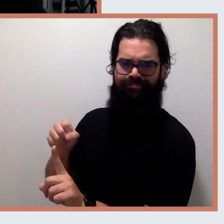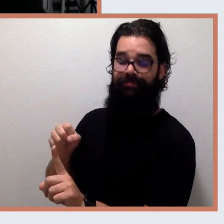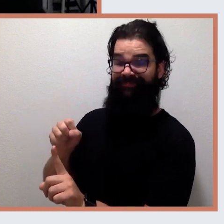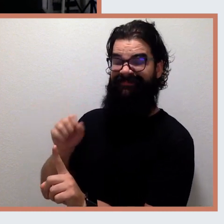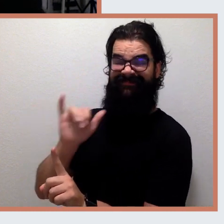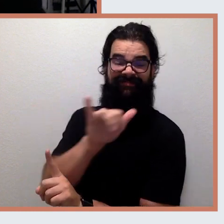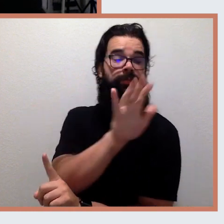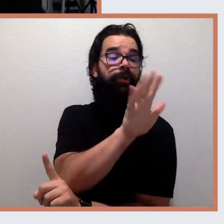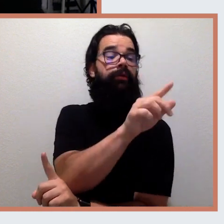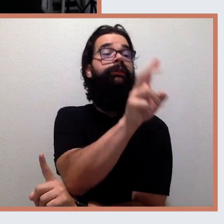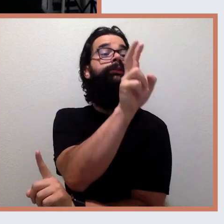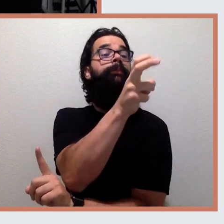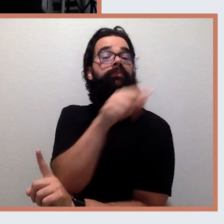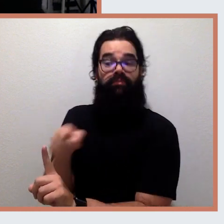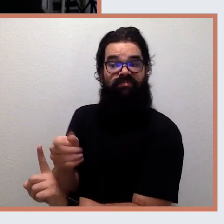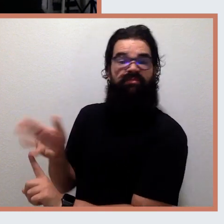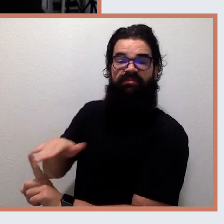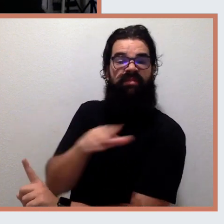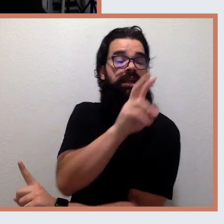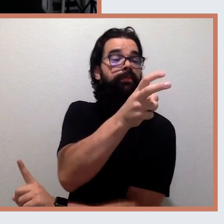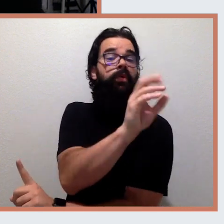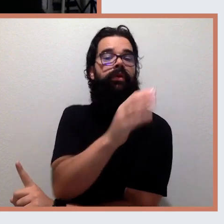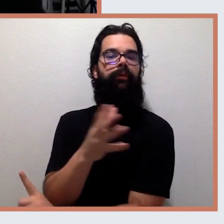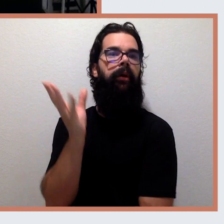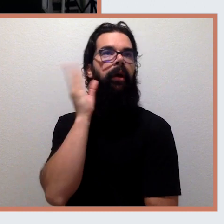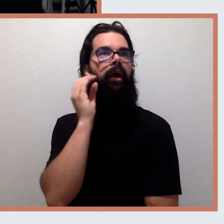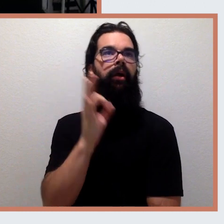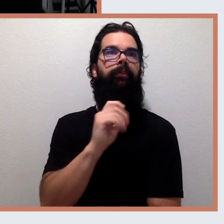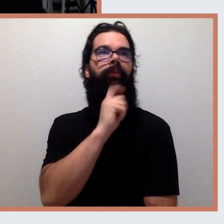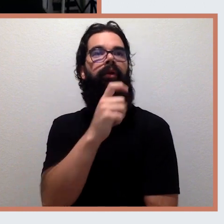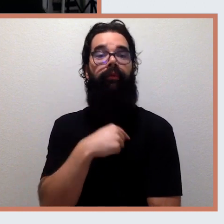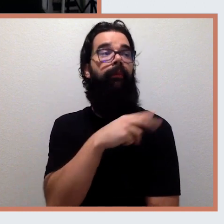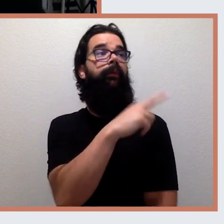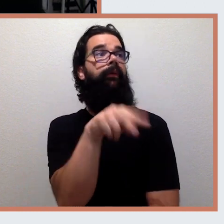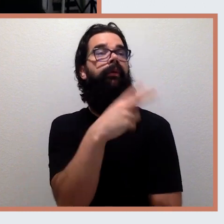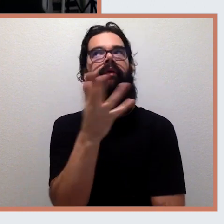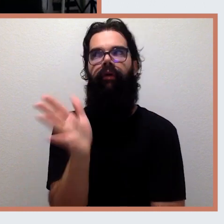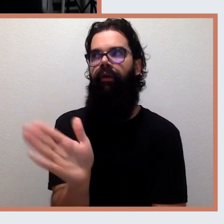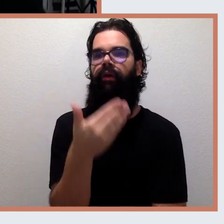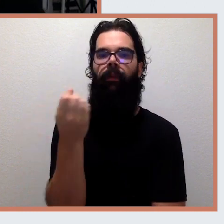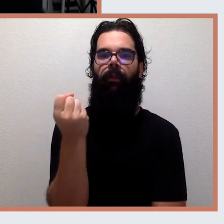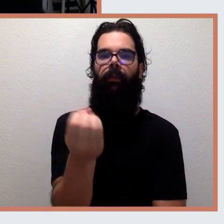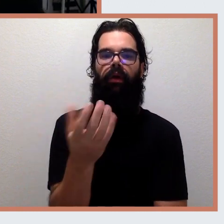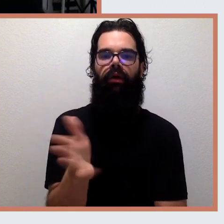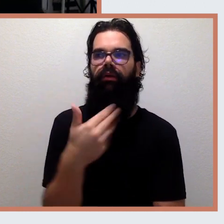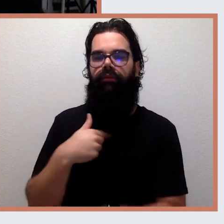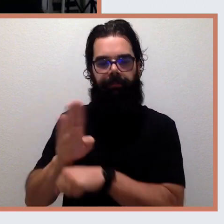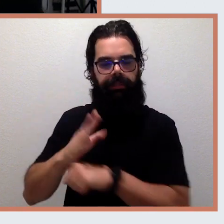People know his name. When I saw the title of the movie, I didn't even know what it was about, and I was like, "Eh, Sound of Metal,